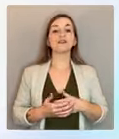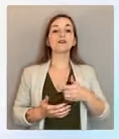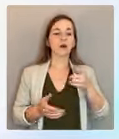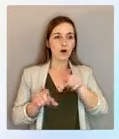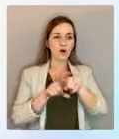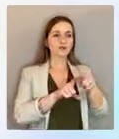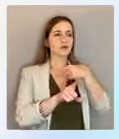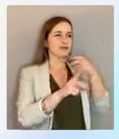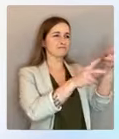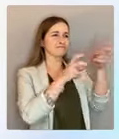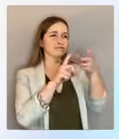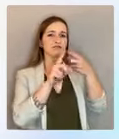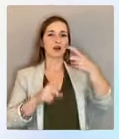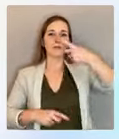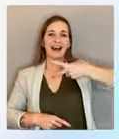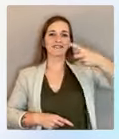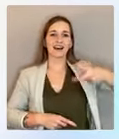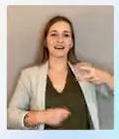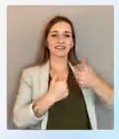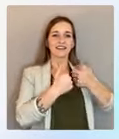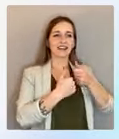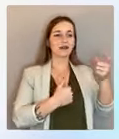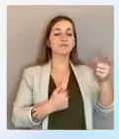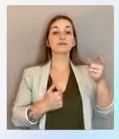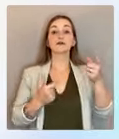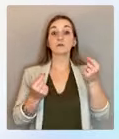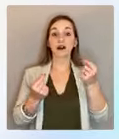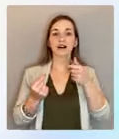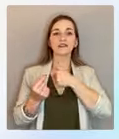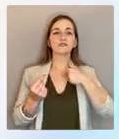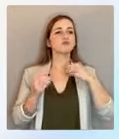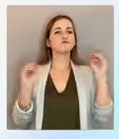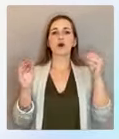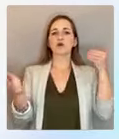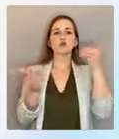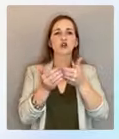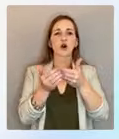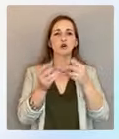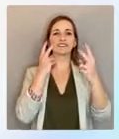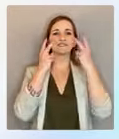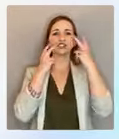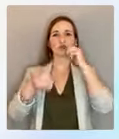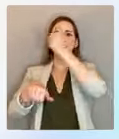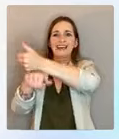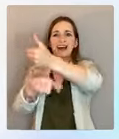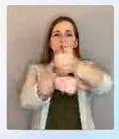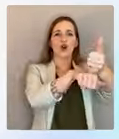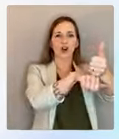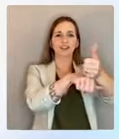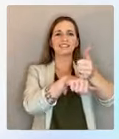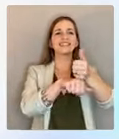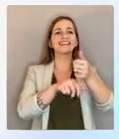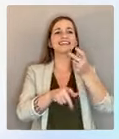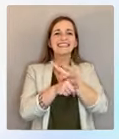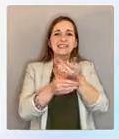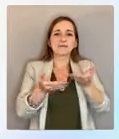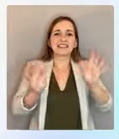And, of course, something we learned from "Half + Half" was no close visual landmarks. If you keep the scene pretty simple and you keep everything pretty far away,